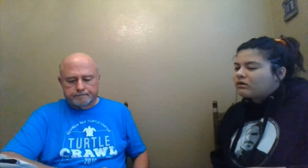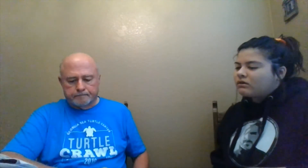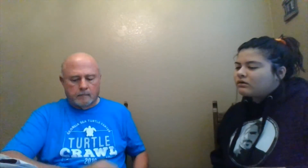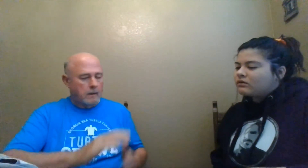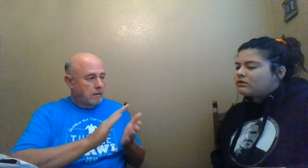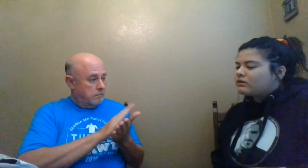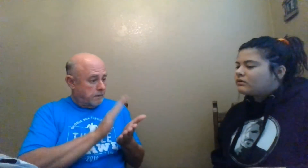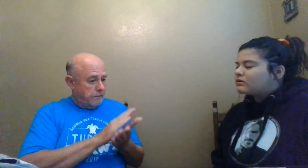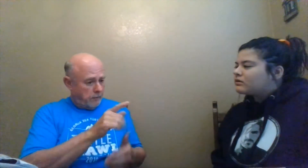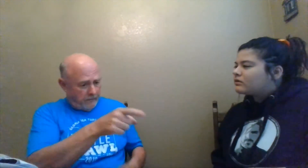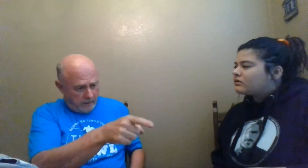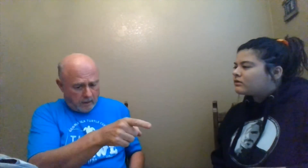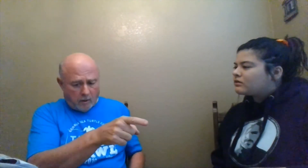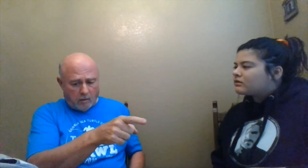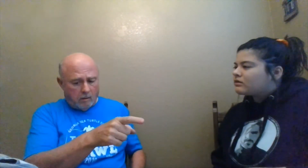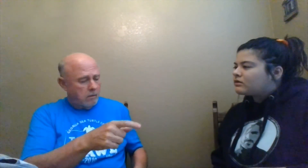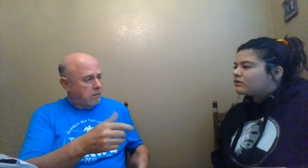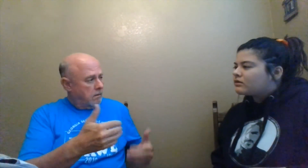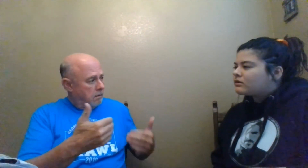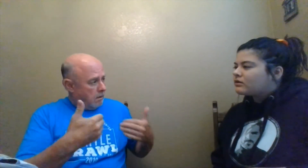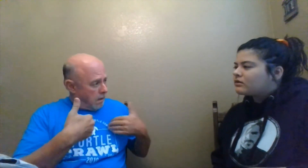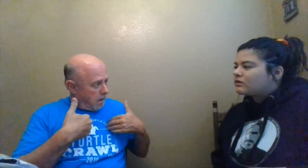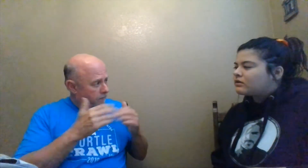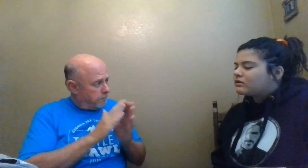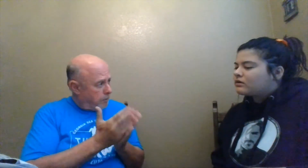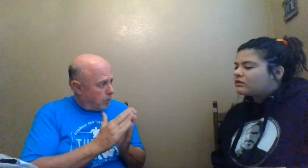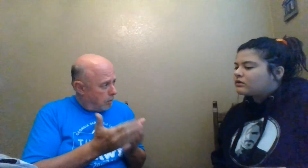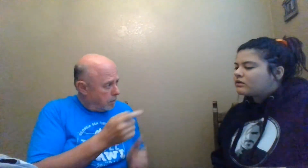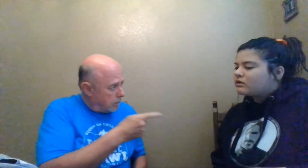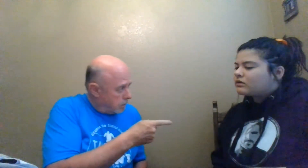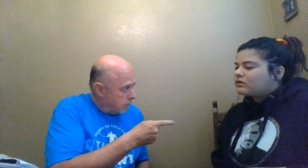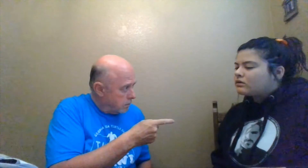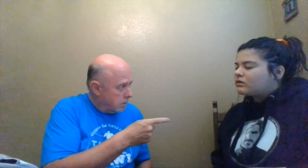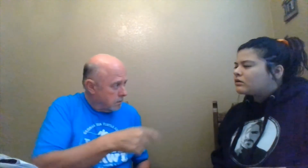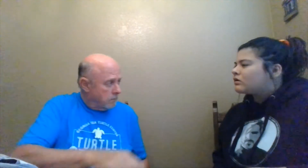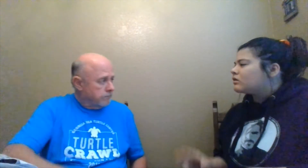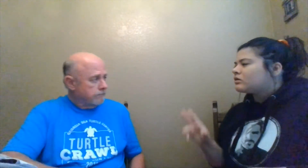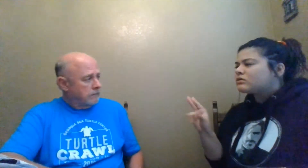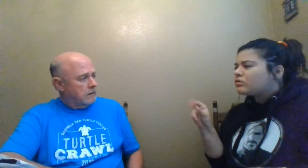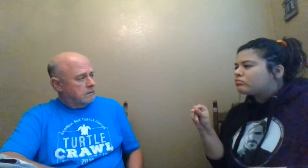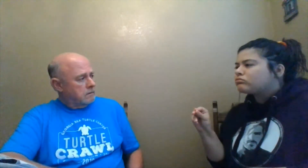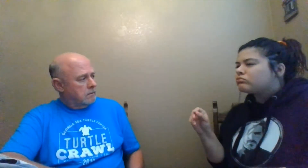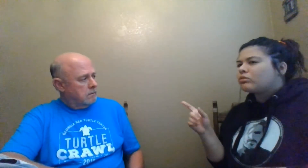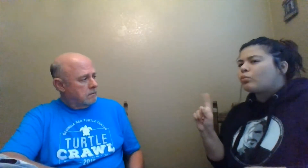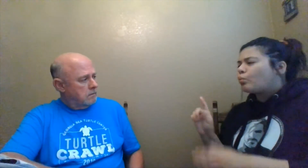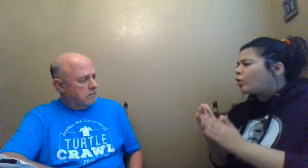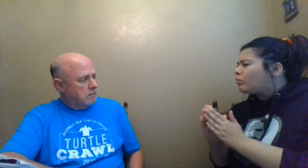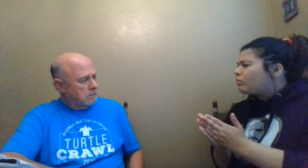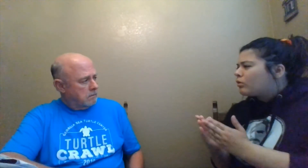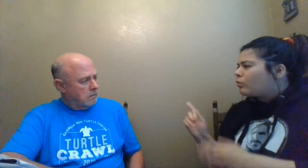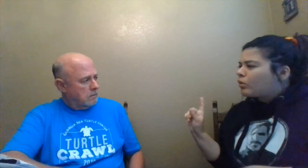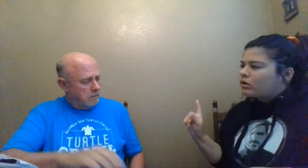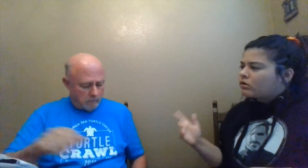The paper is over there. Do you have the book? No, where is the book?